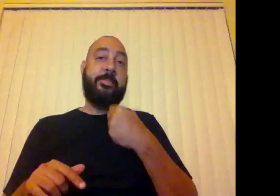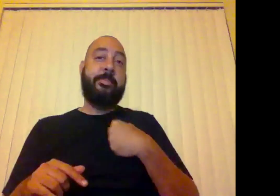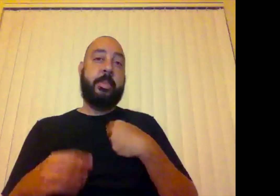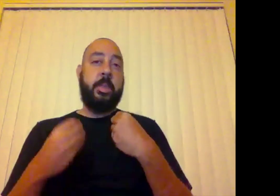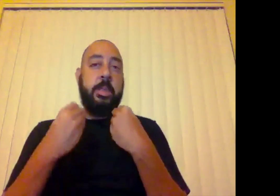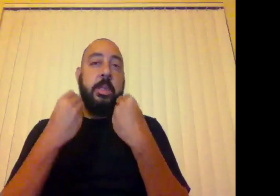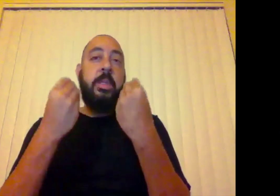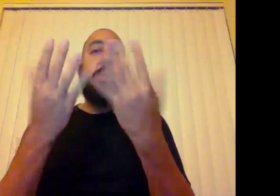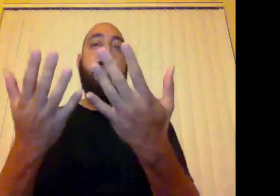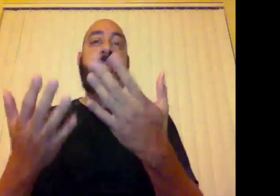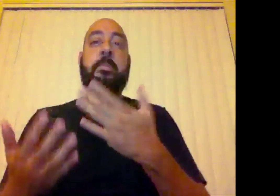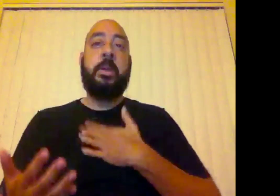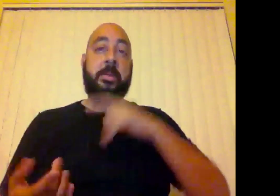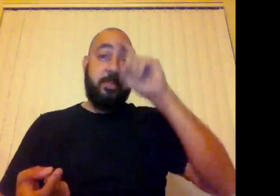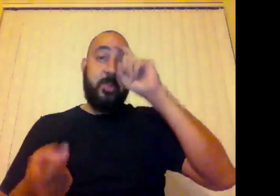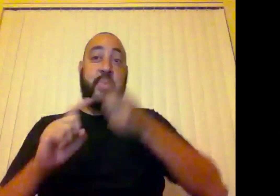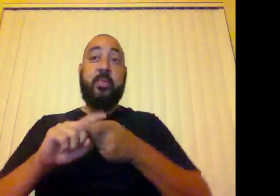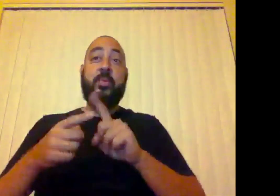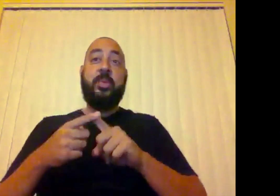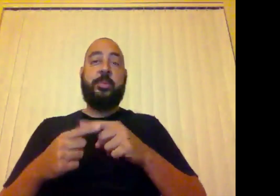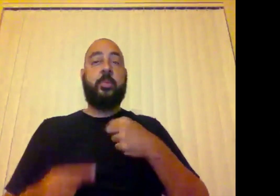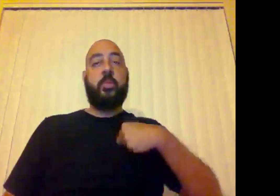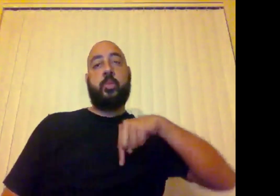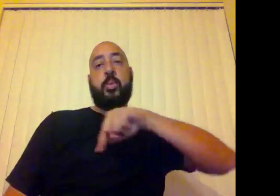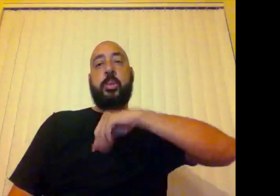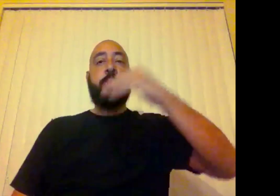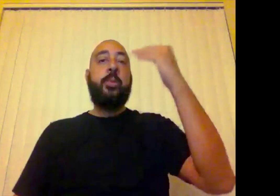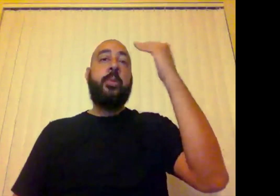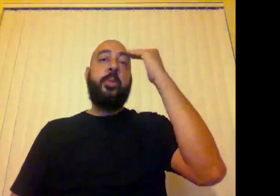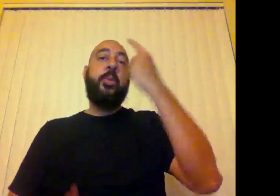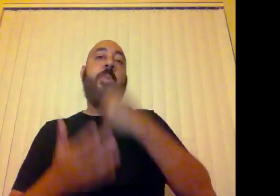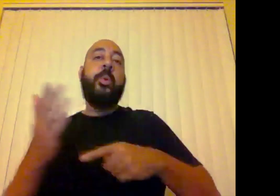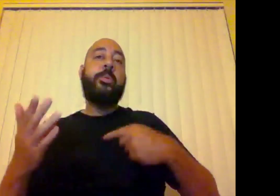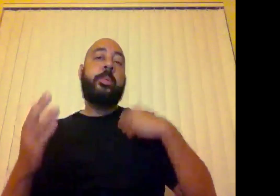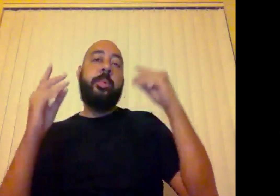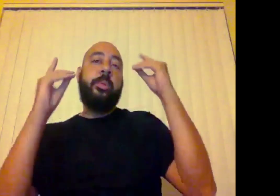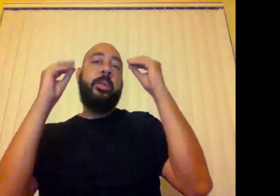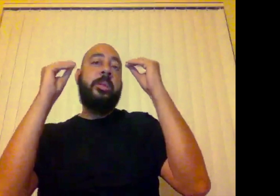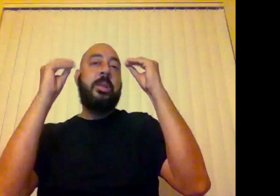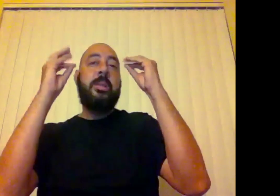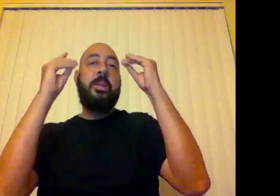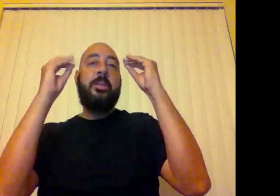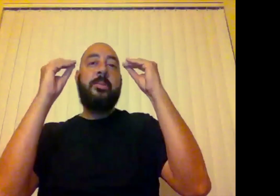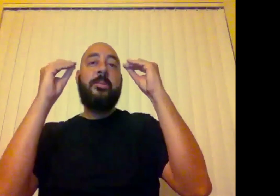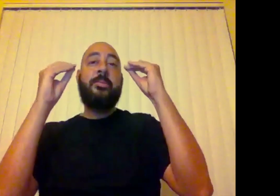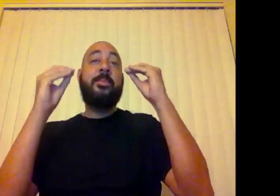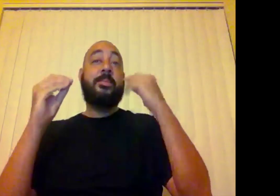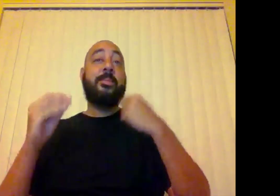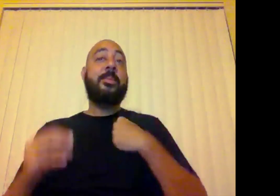I said I would reward my boyfriend and we all know what I was thinking.